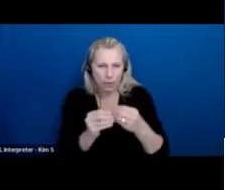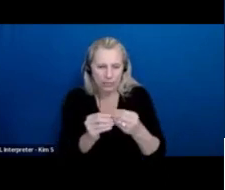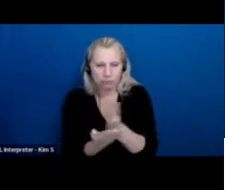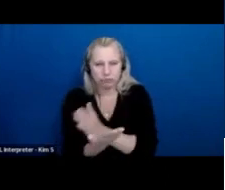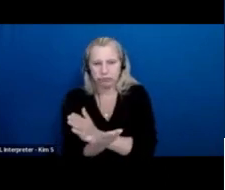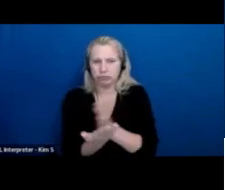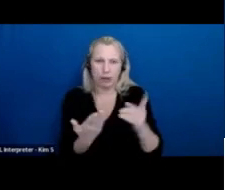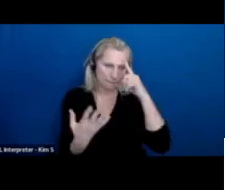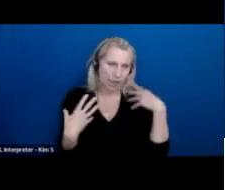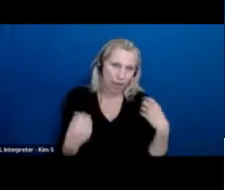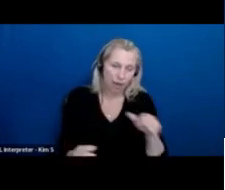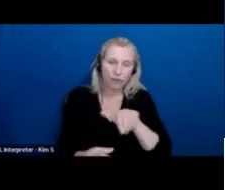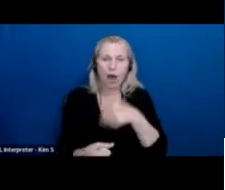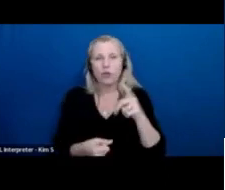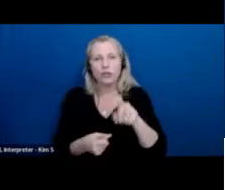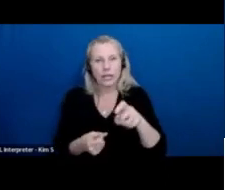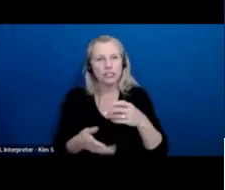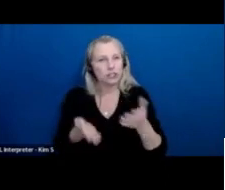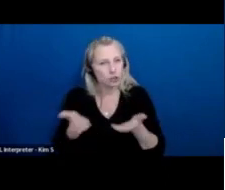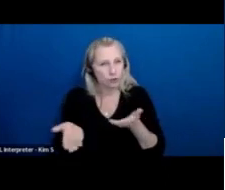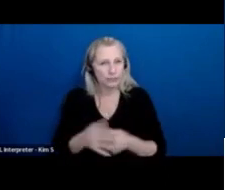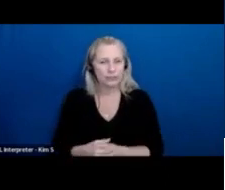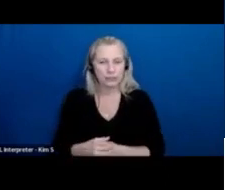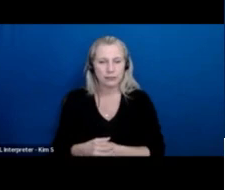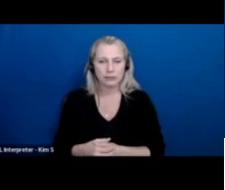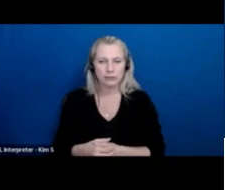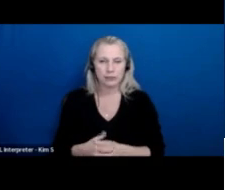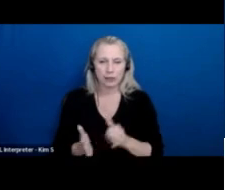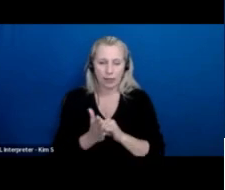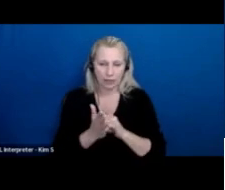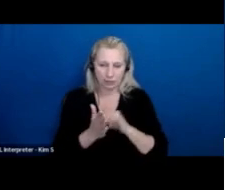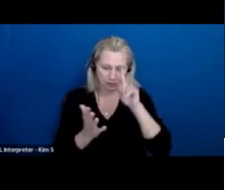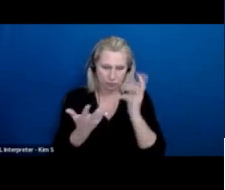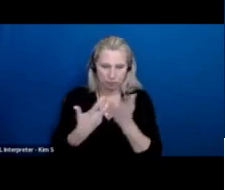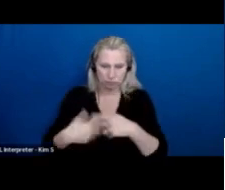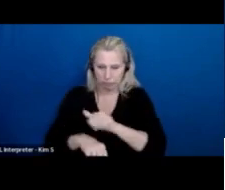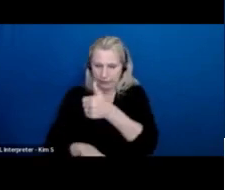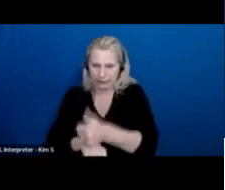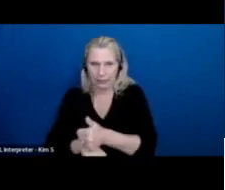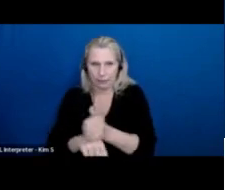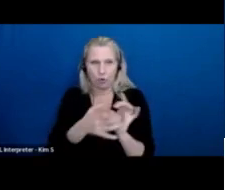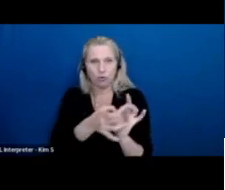health and other necessary services, which are organized into a coordinated network to